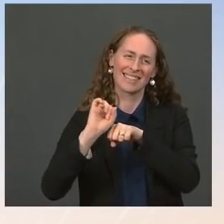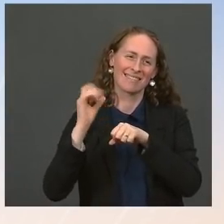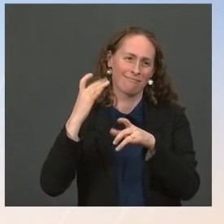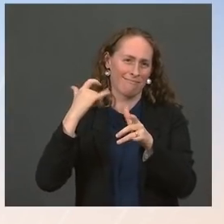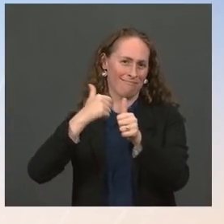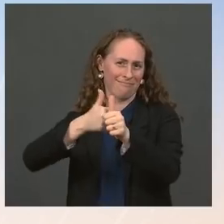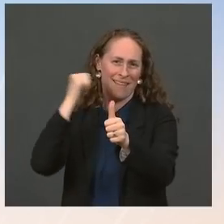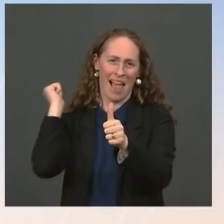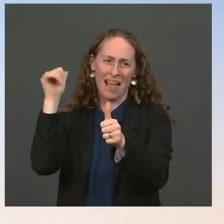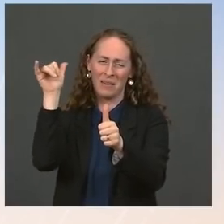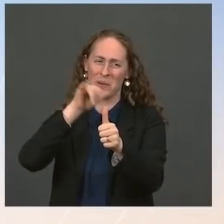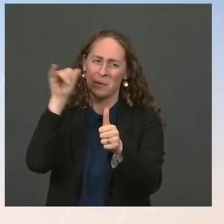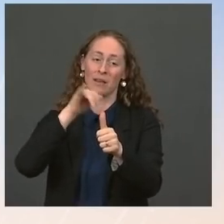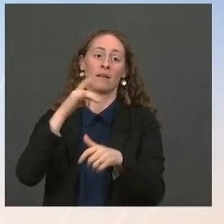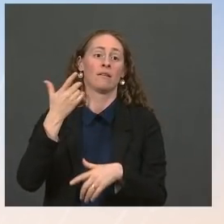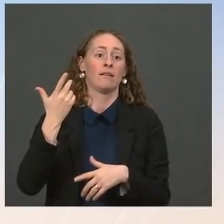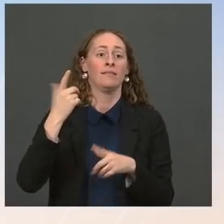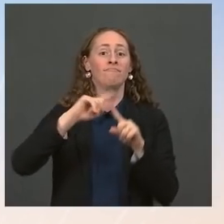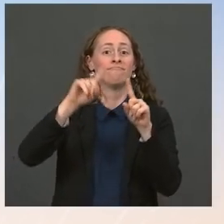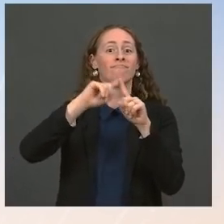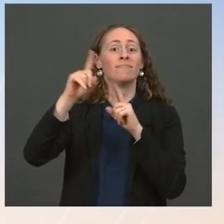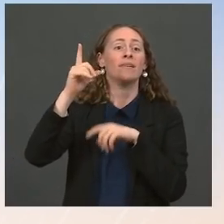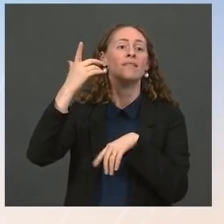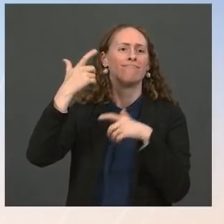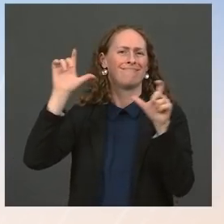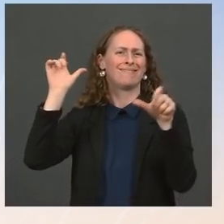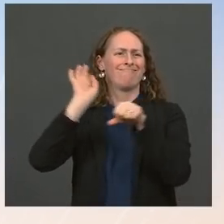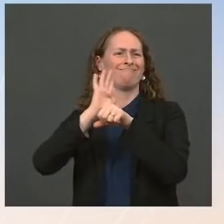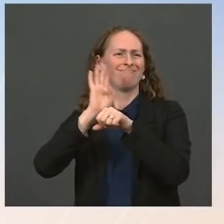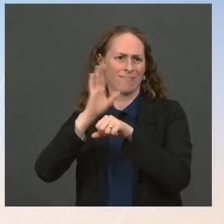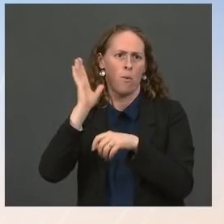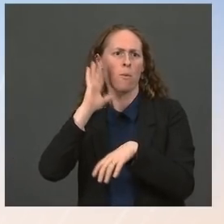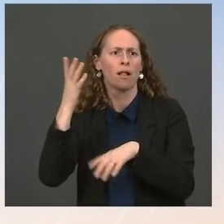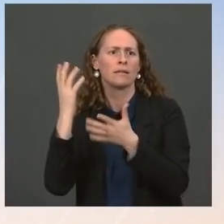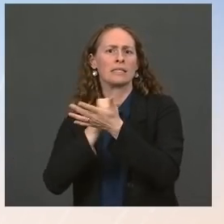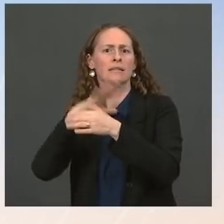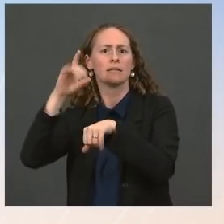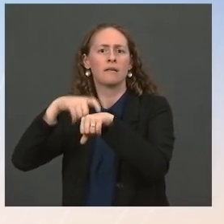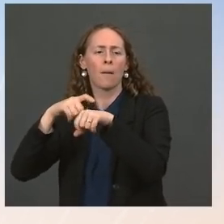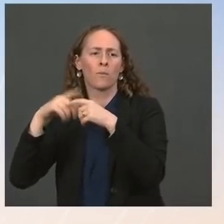those expanded hours to move more cargo off the docks so ships can come to shore faster.